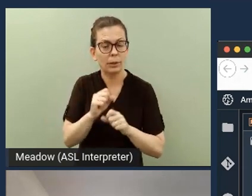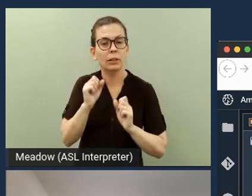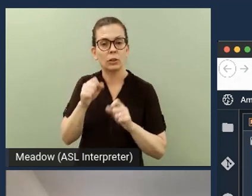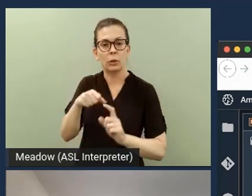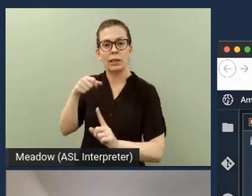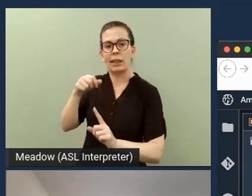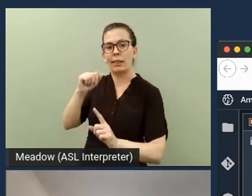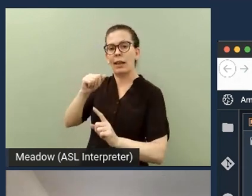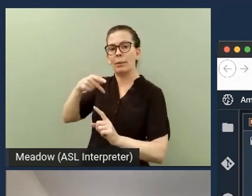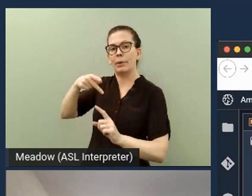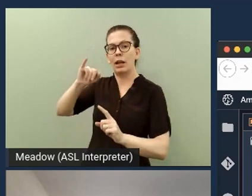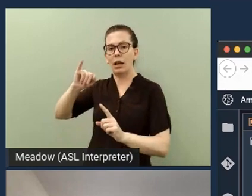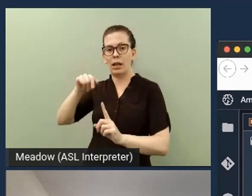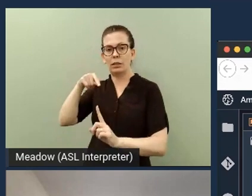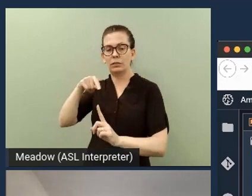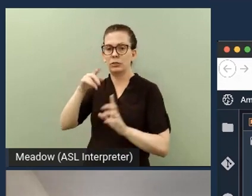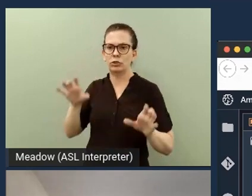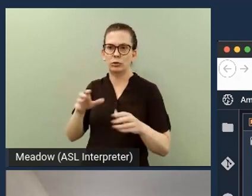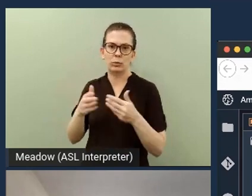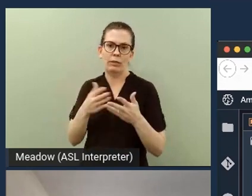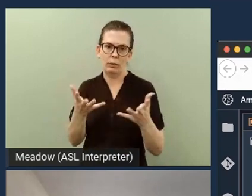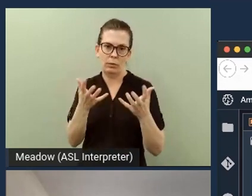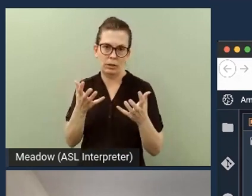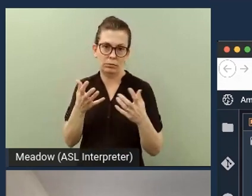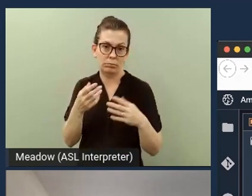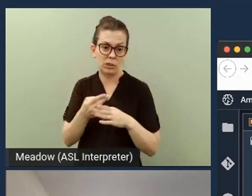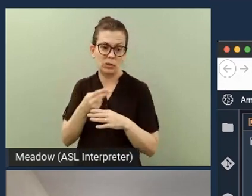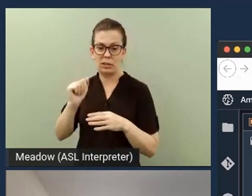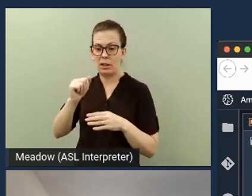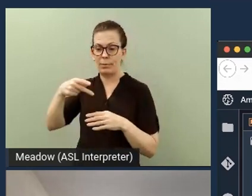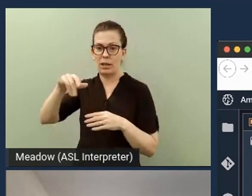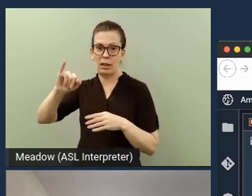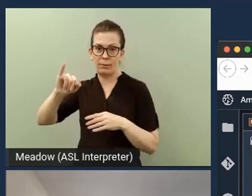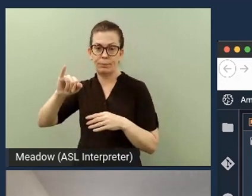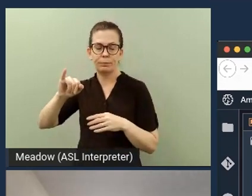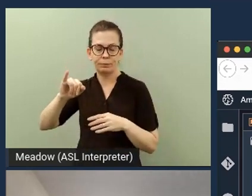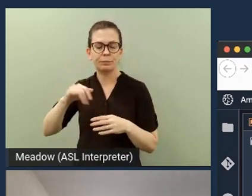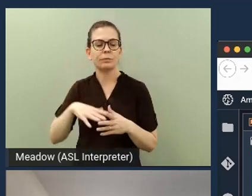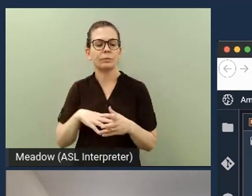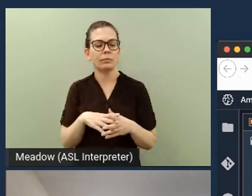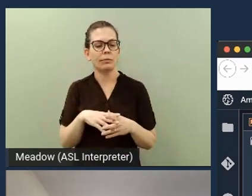to do anything you want using that API, so that's one option.